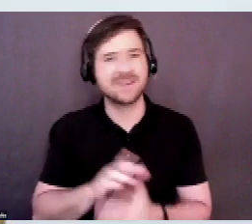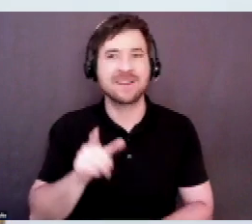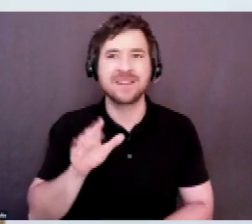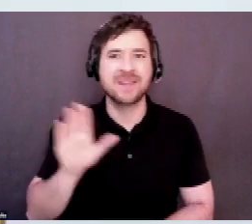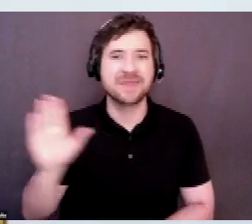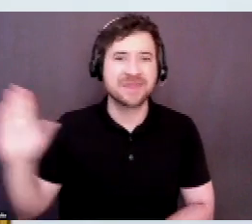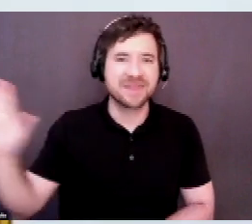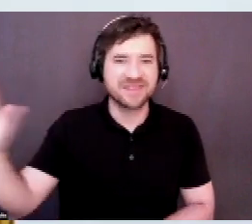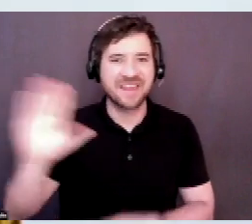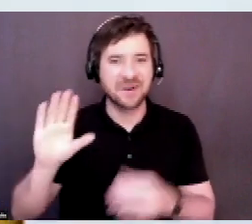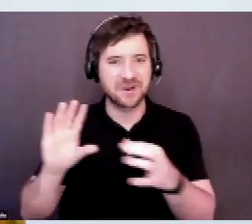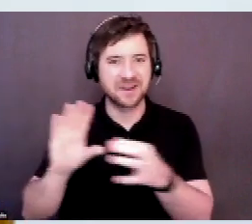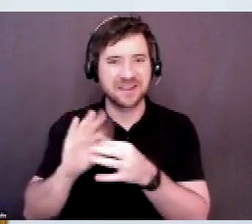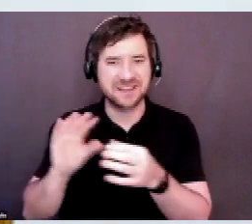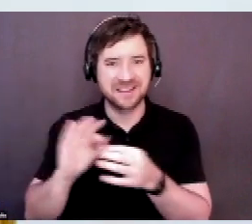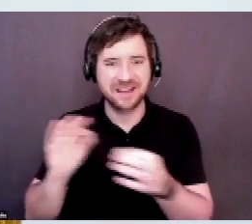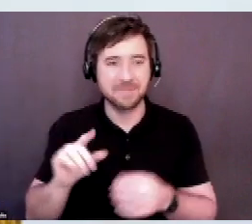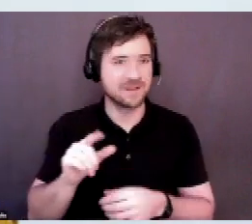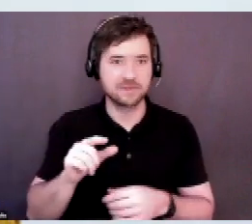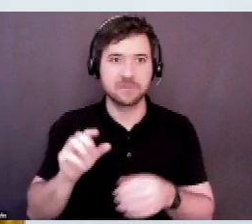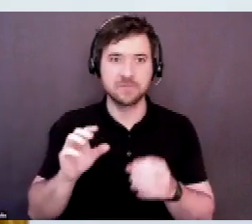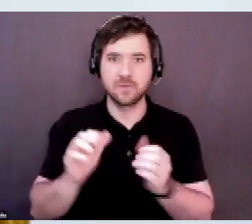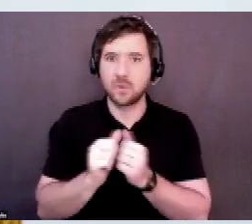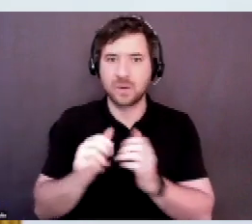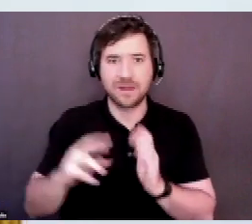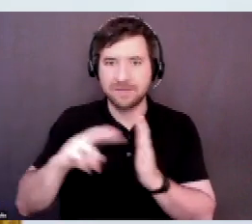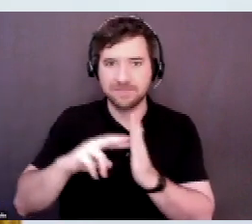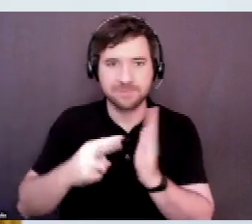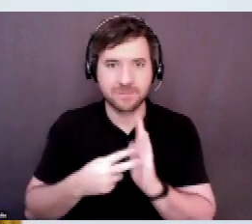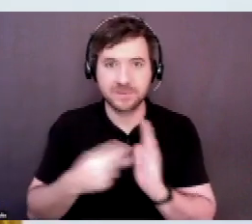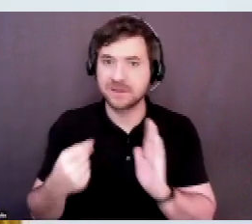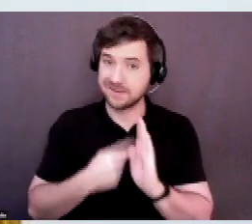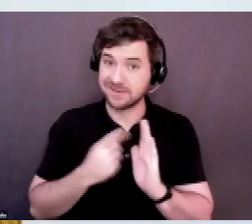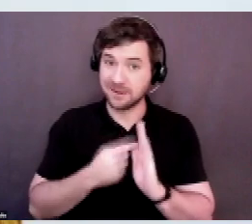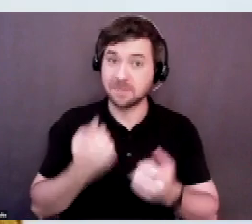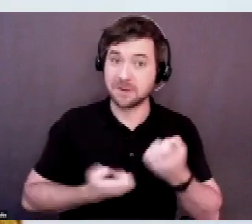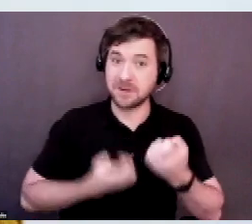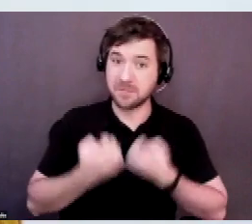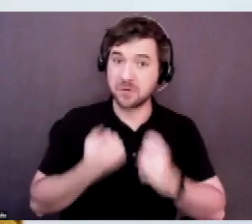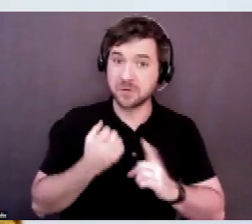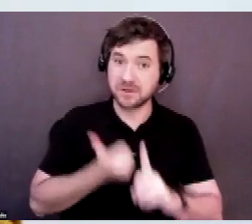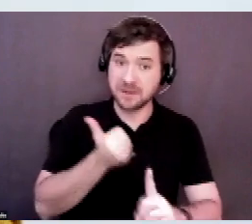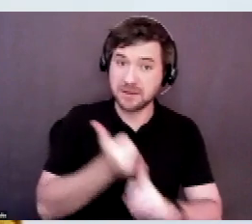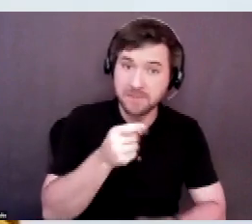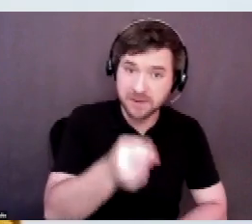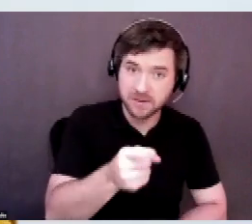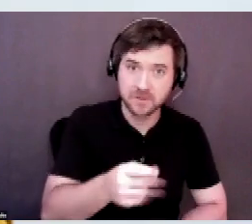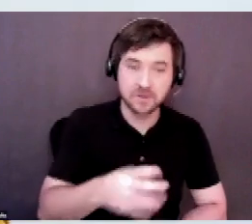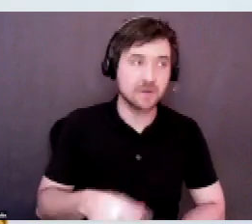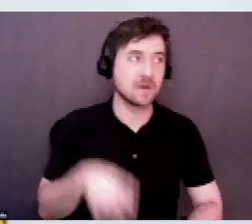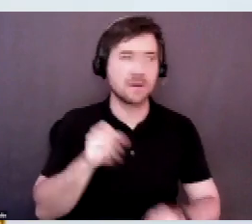really derail you and emotionally impact you. It made me pause for a long time because I didn't share that